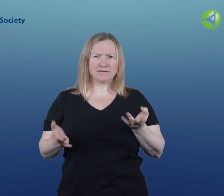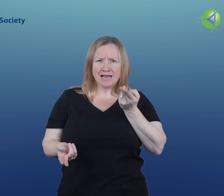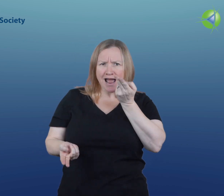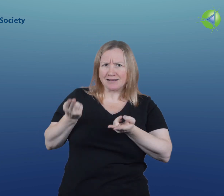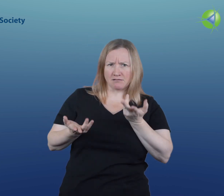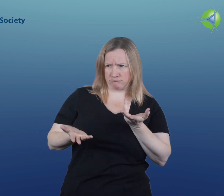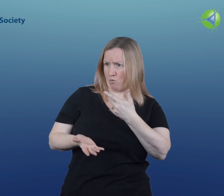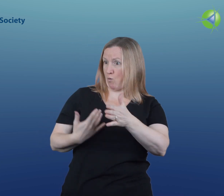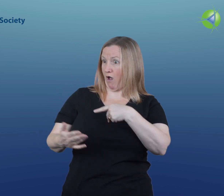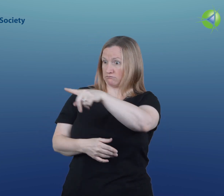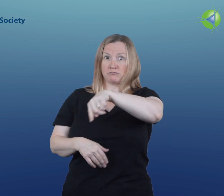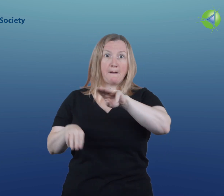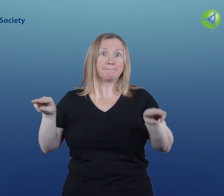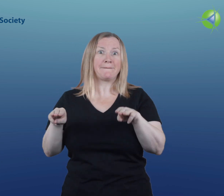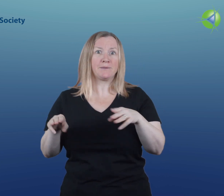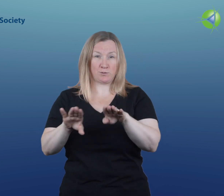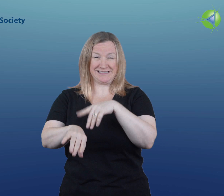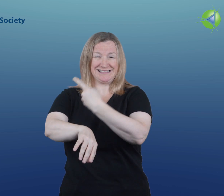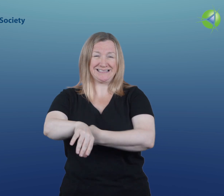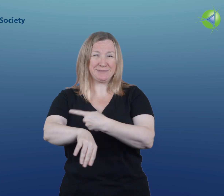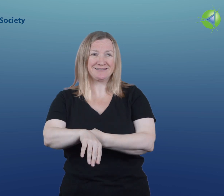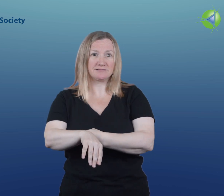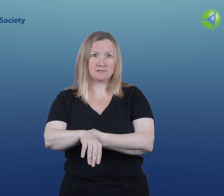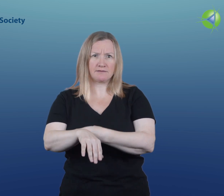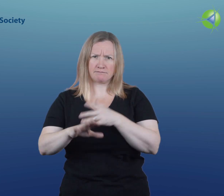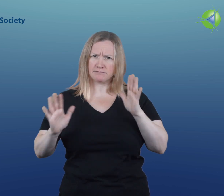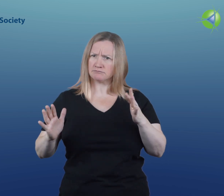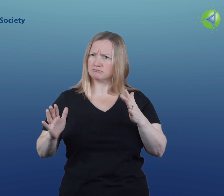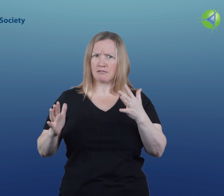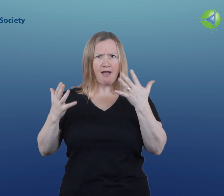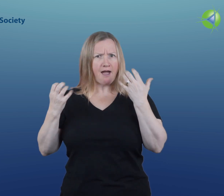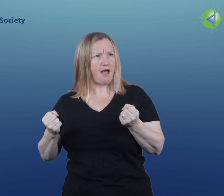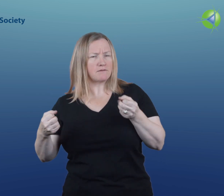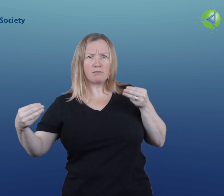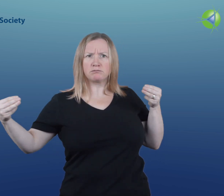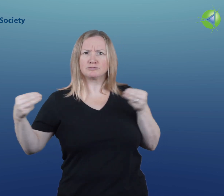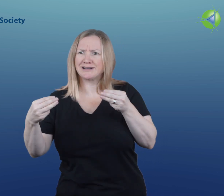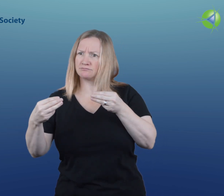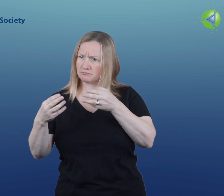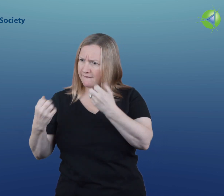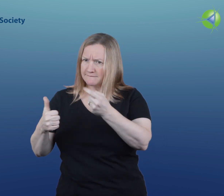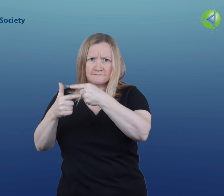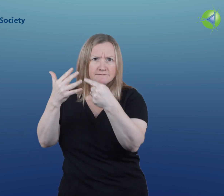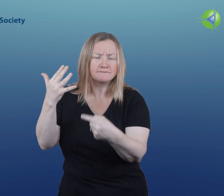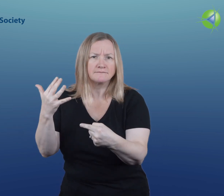assess whether people with disabilities are adequately protected.